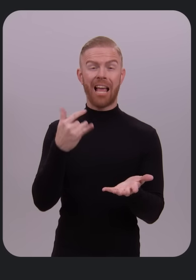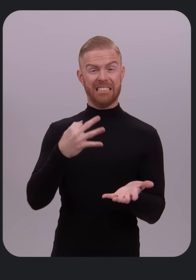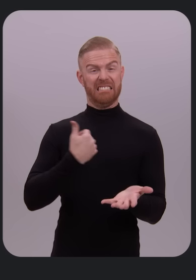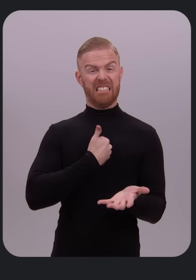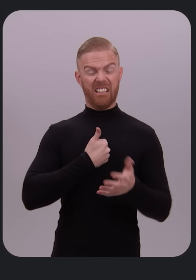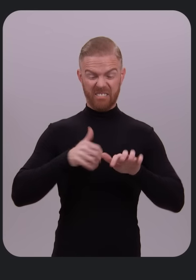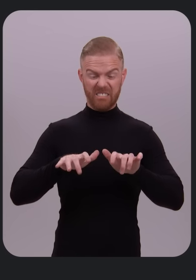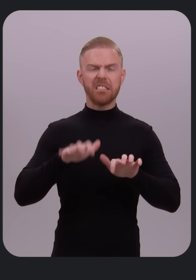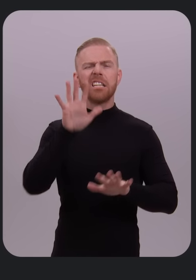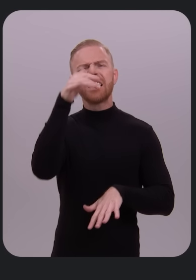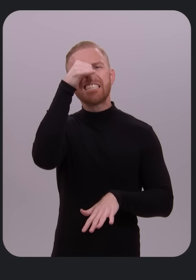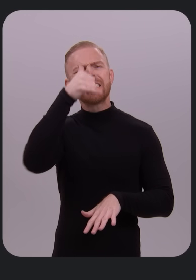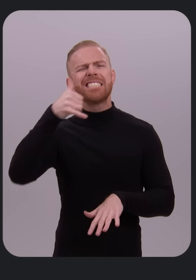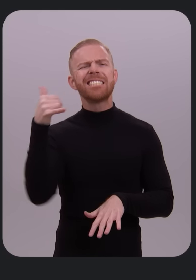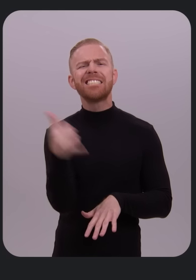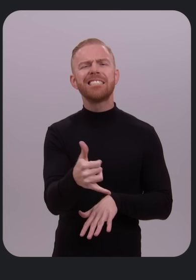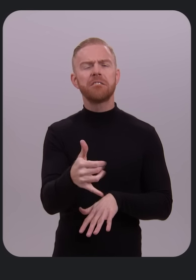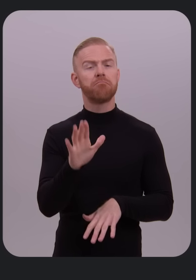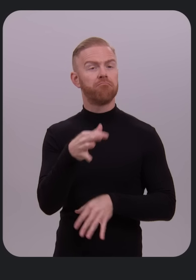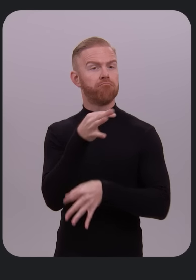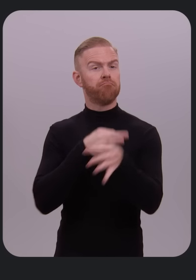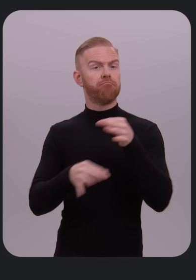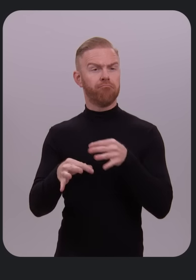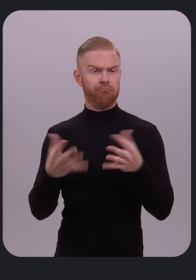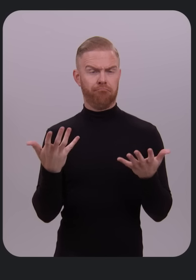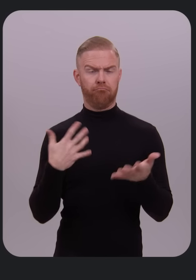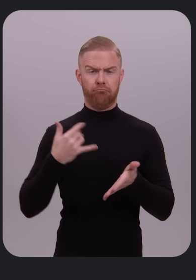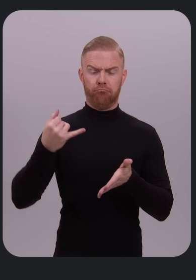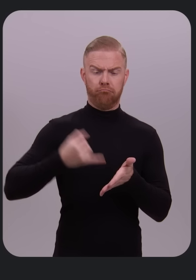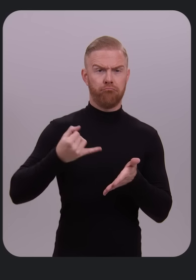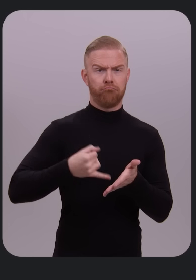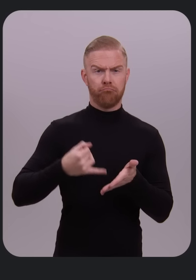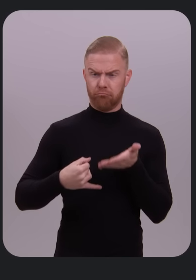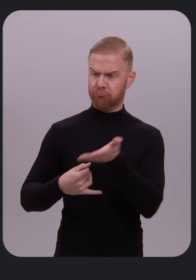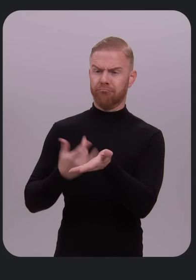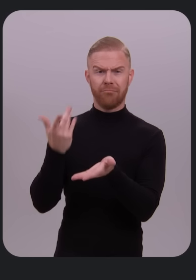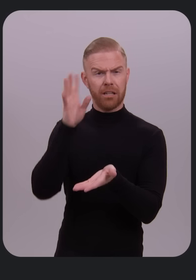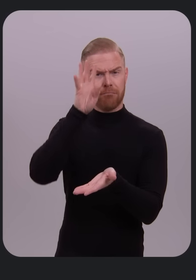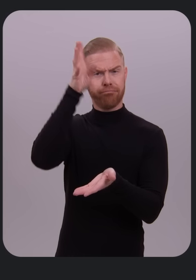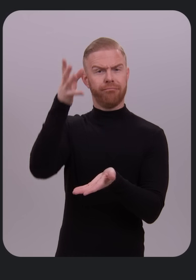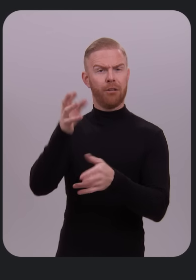And instead, I was able to create this just based on a sketch.